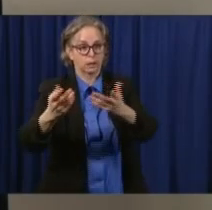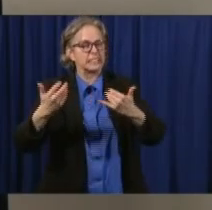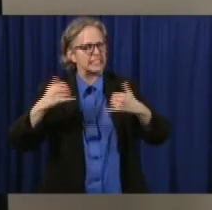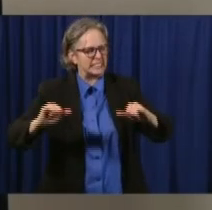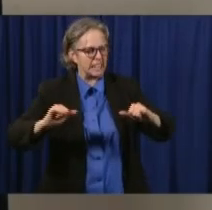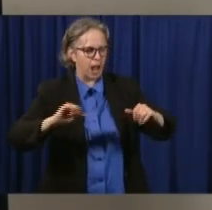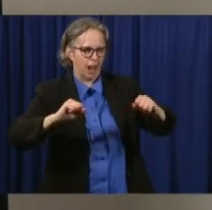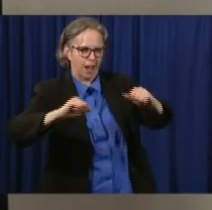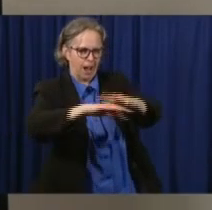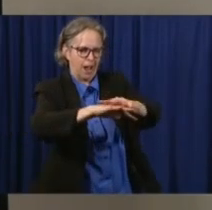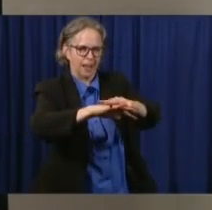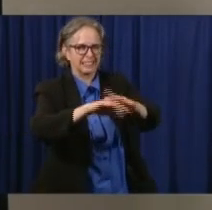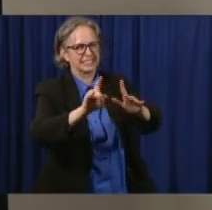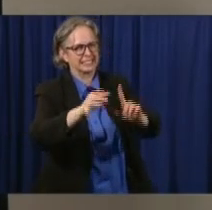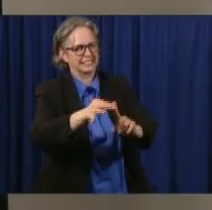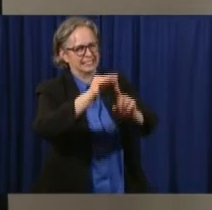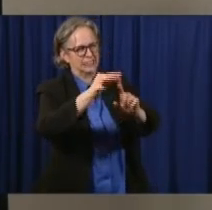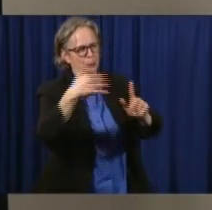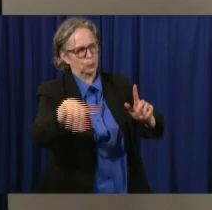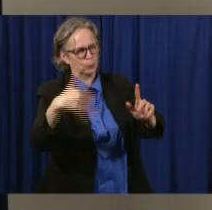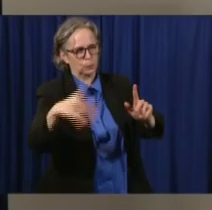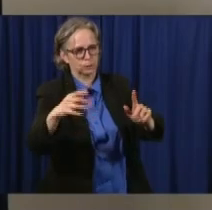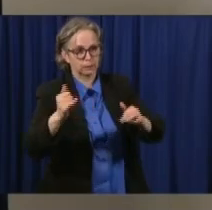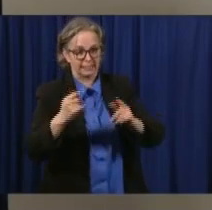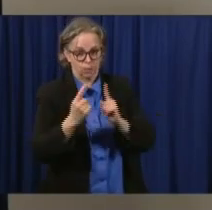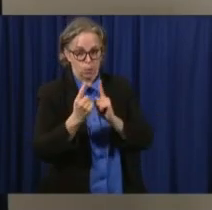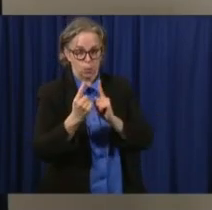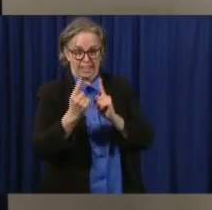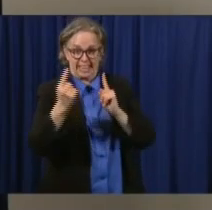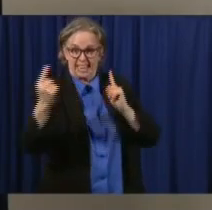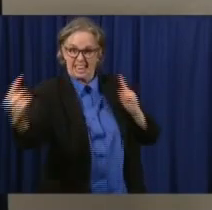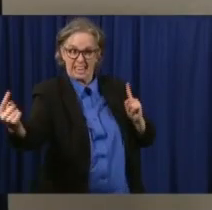IN OHIO WE SEE THIS AT ABOUT 1'S BUDDY REALLY CANNOT GET THE